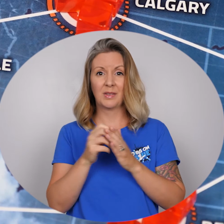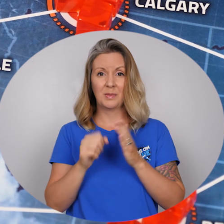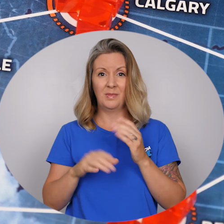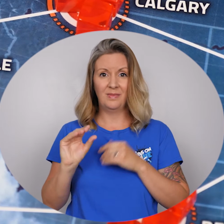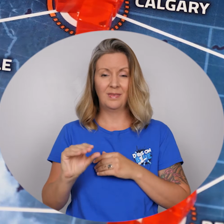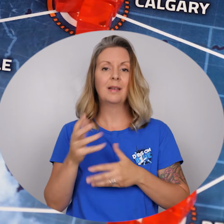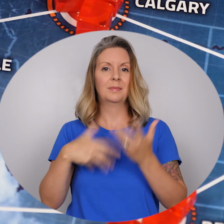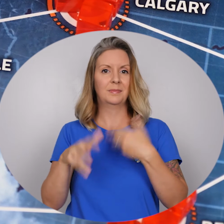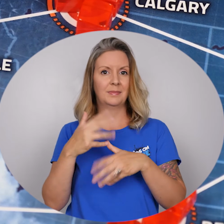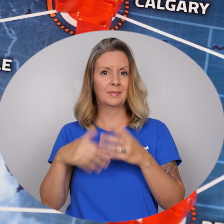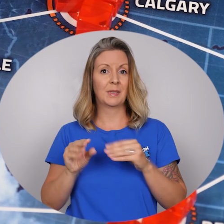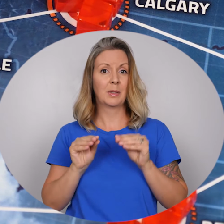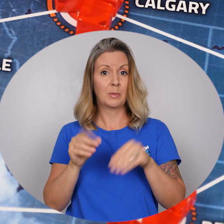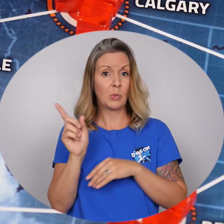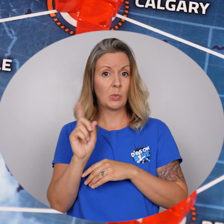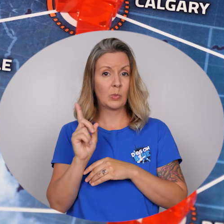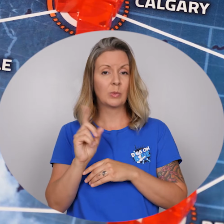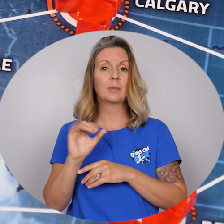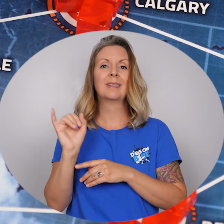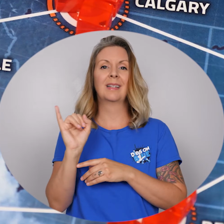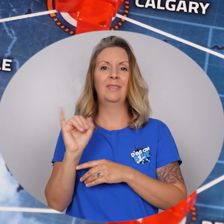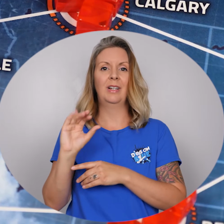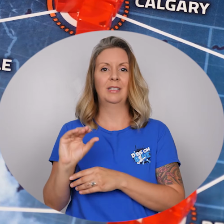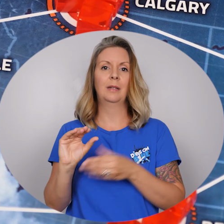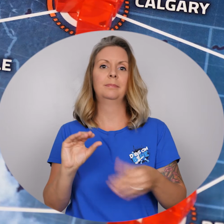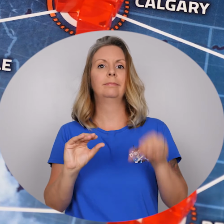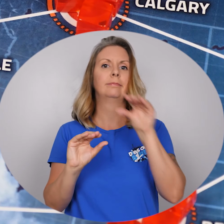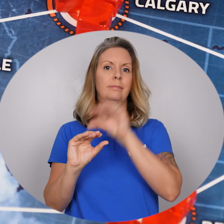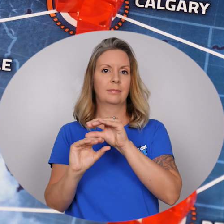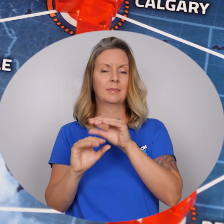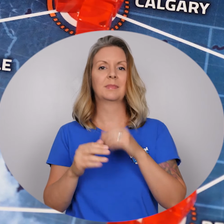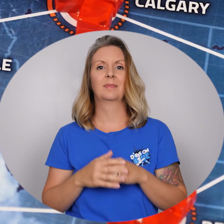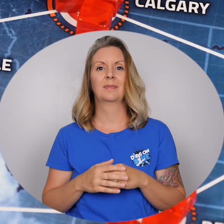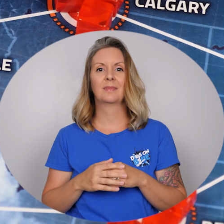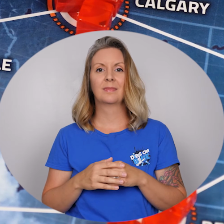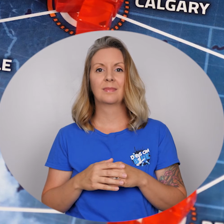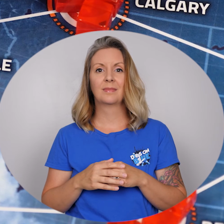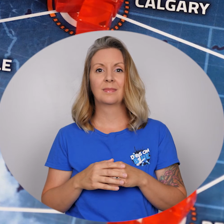now shuffle all of the cards in the infection discard pile and put them face-down on top